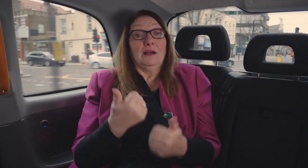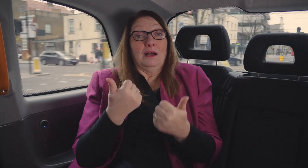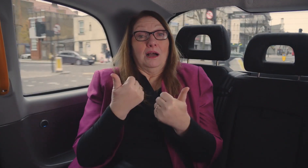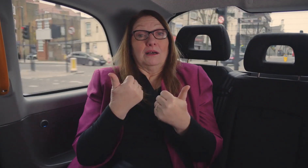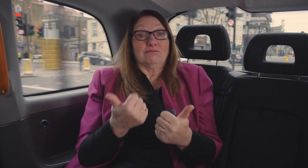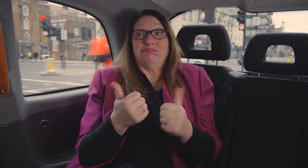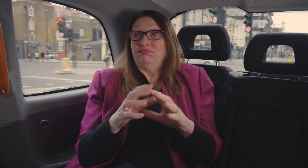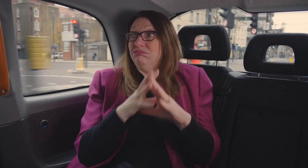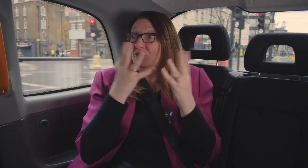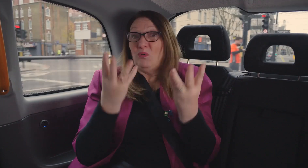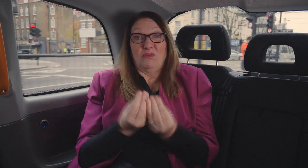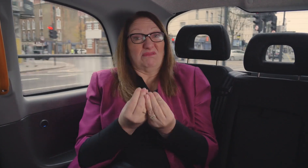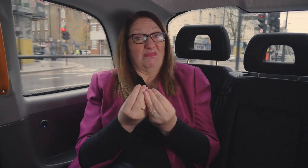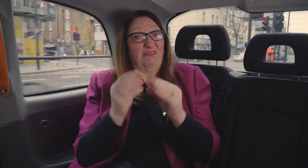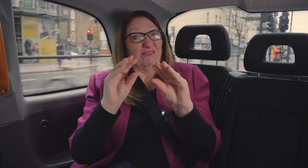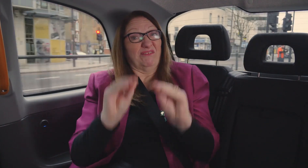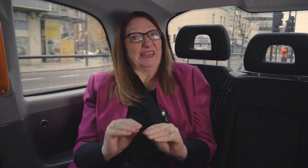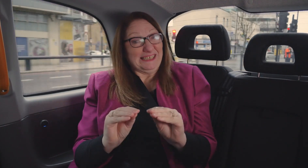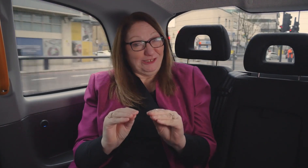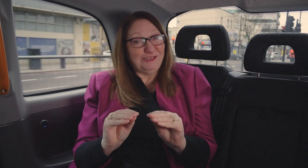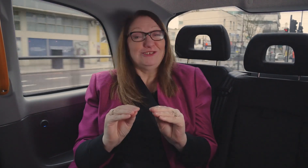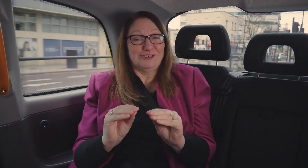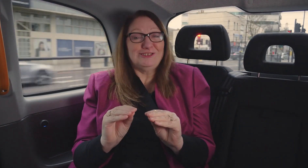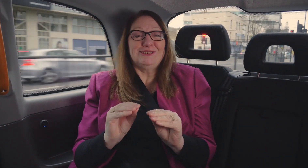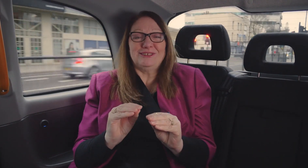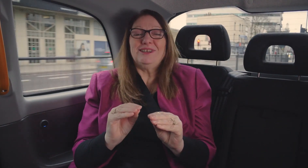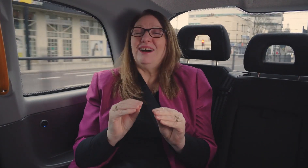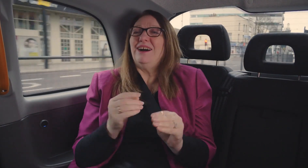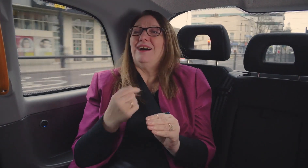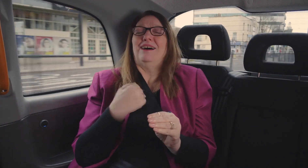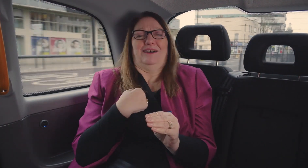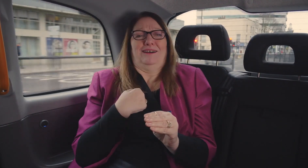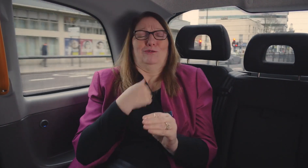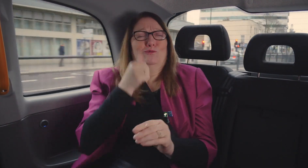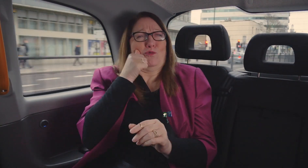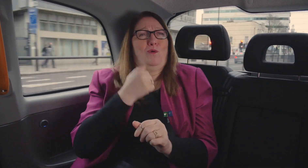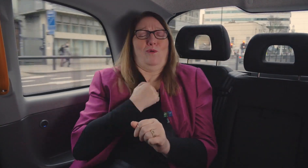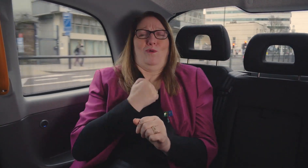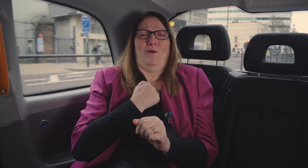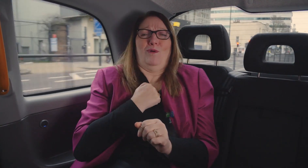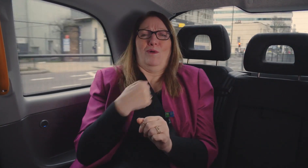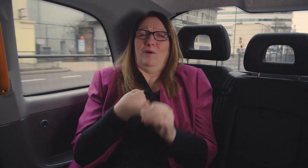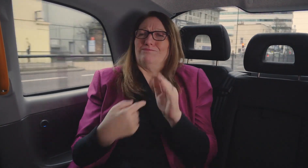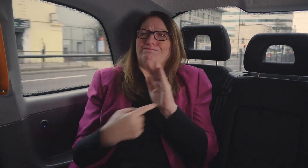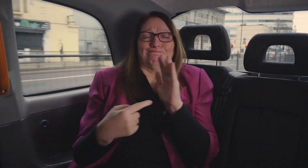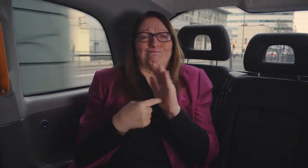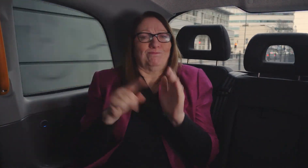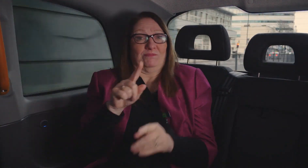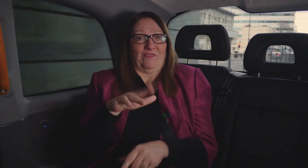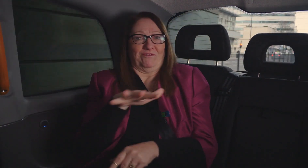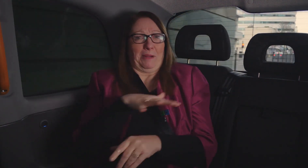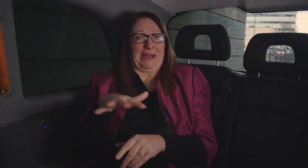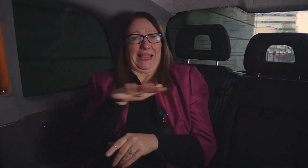OK, so that's me done, I think. In amongst all this, I recognise the importance of family.